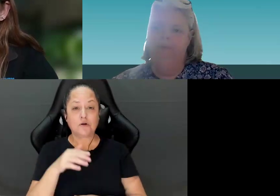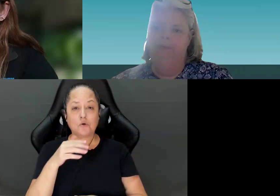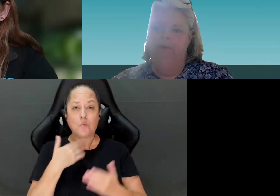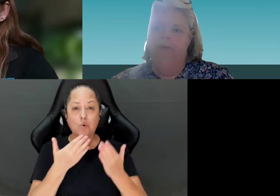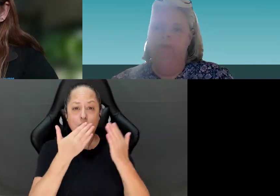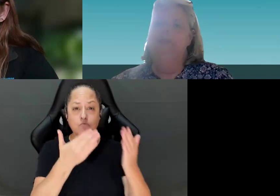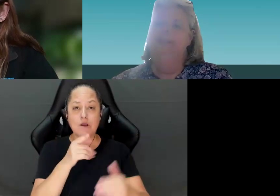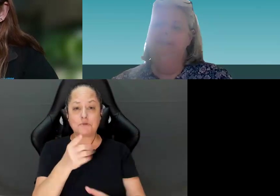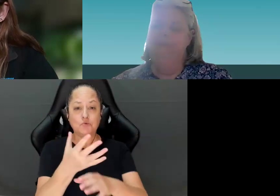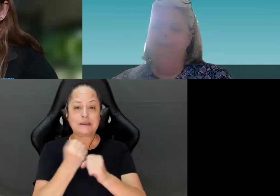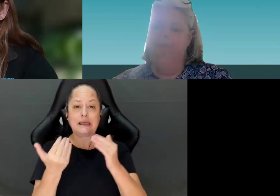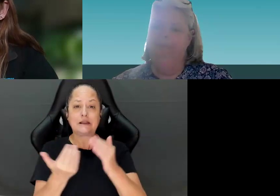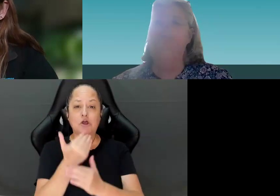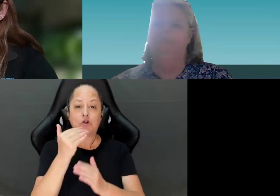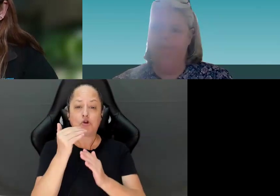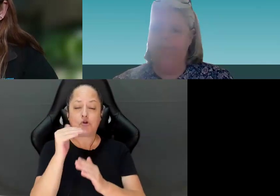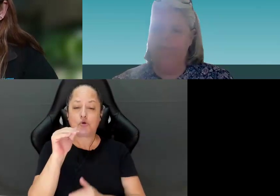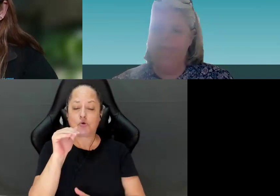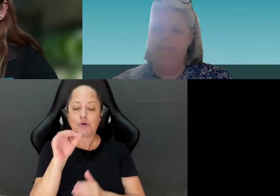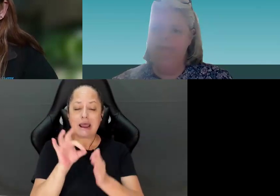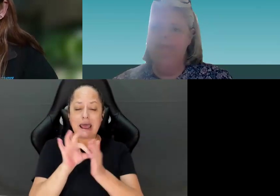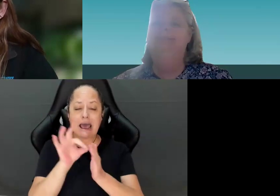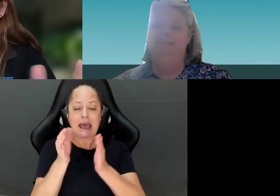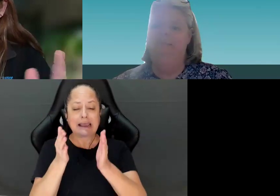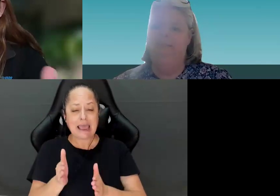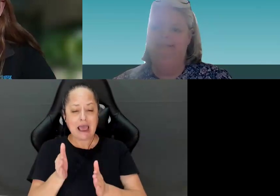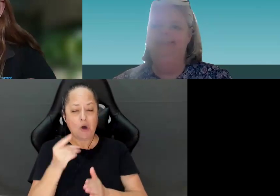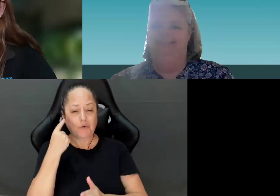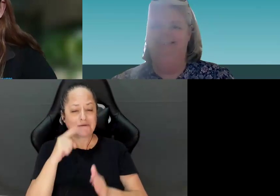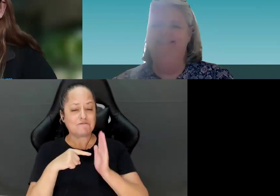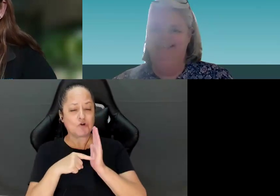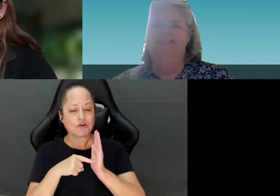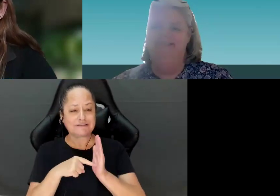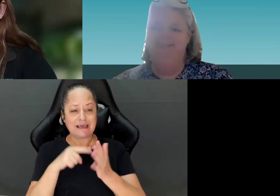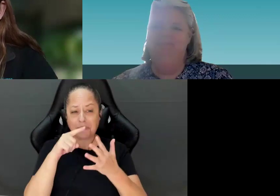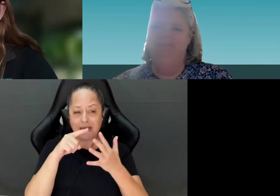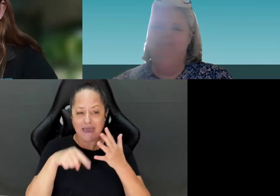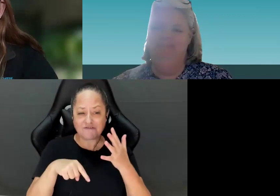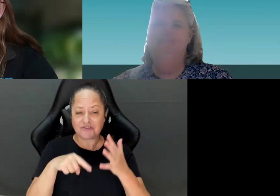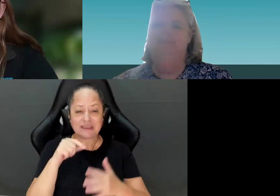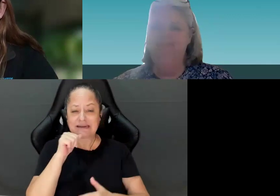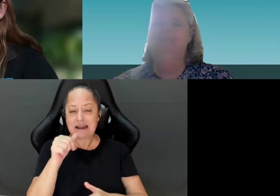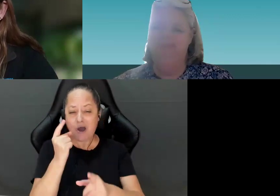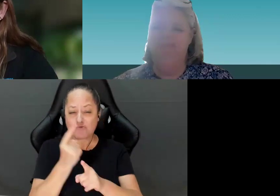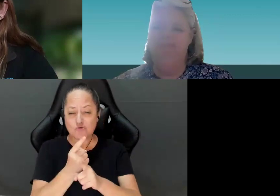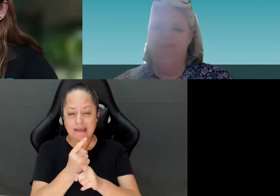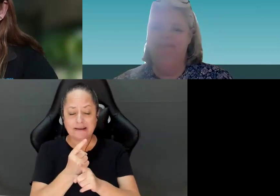that you get a new accountant, for example, because everything is just not right, we will